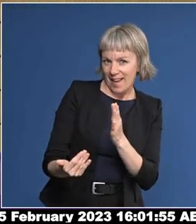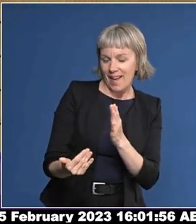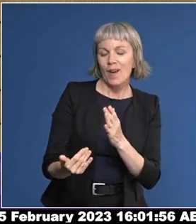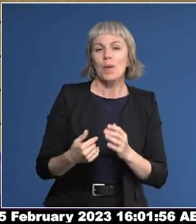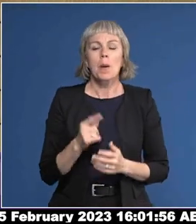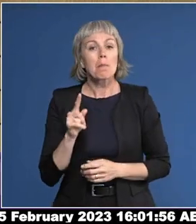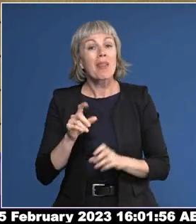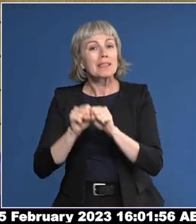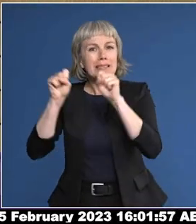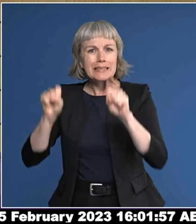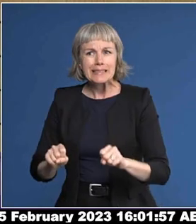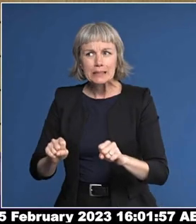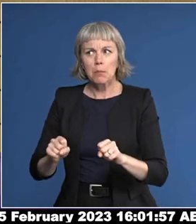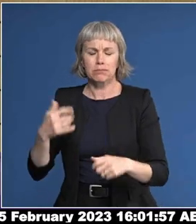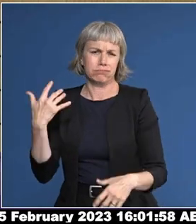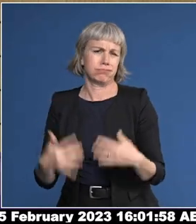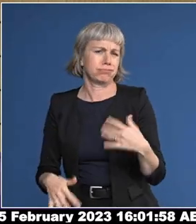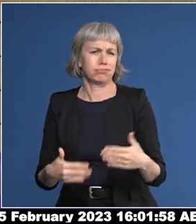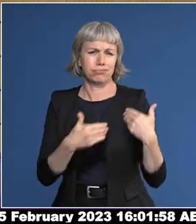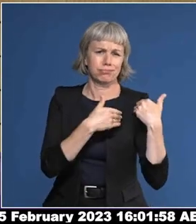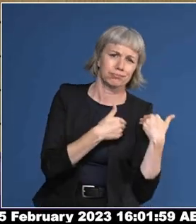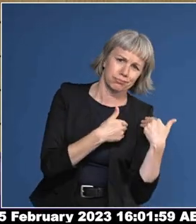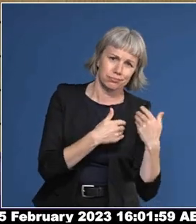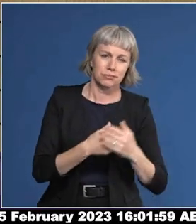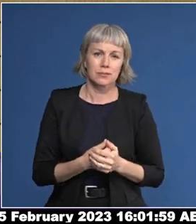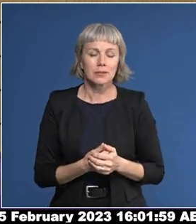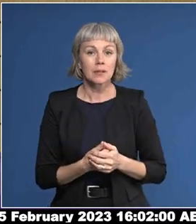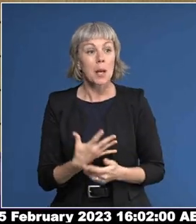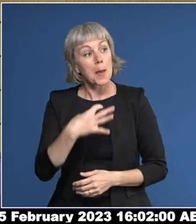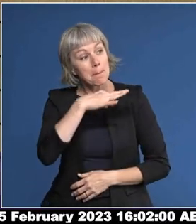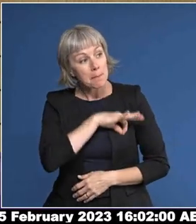But in terms of the benefit, I think, for the sector, people with a disability and